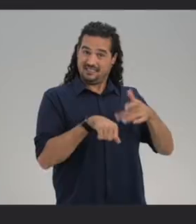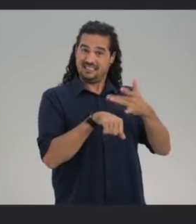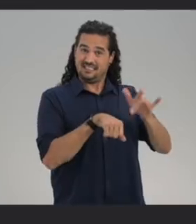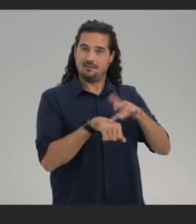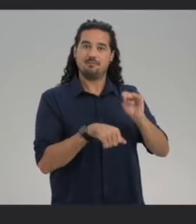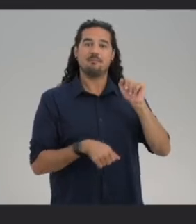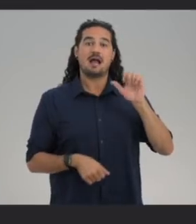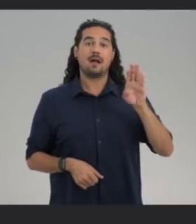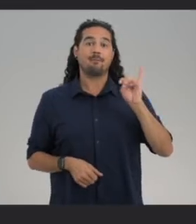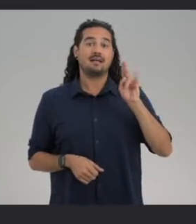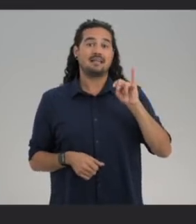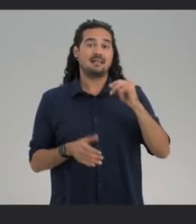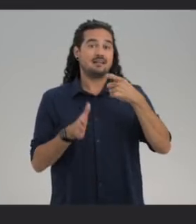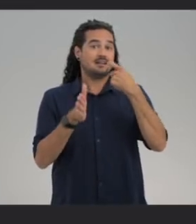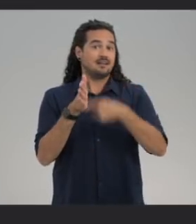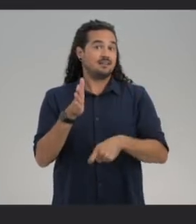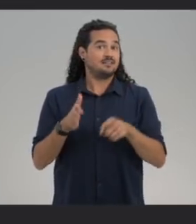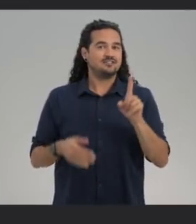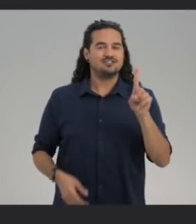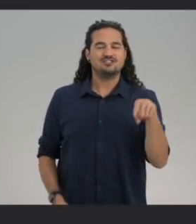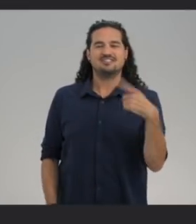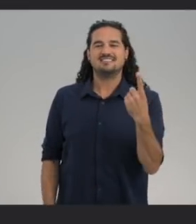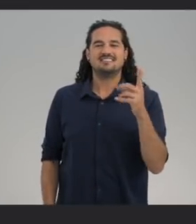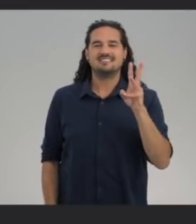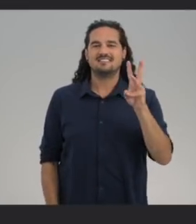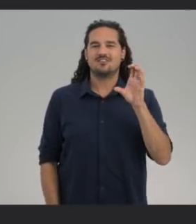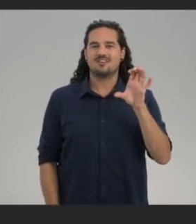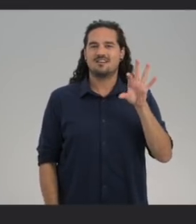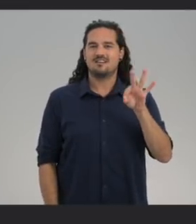Mac mini now starts at just $699.